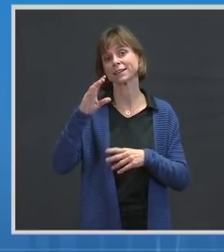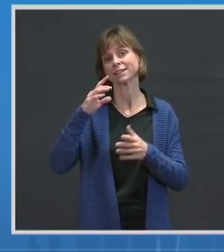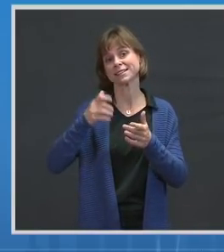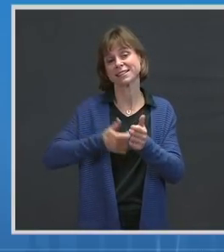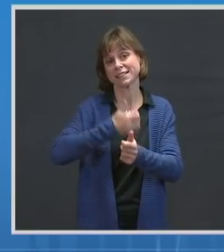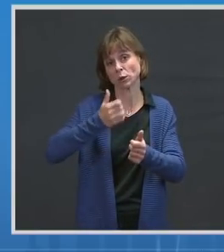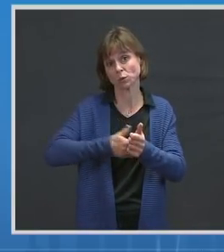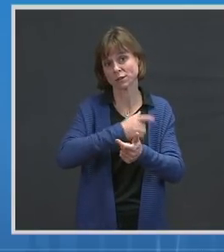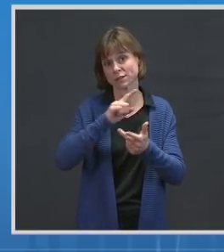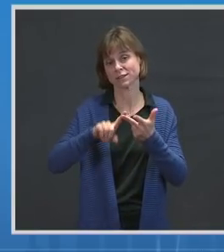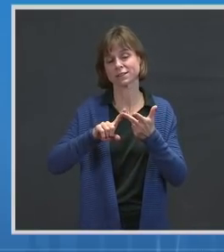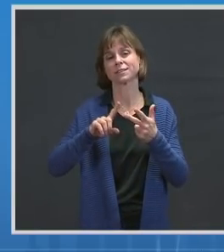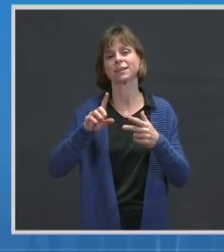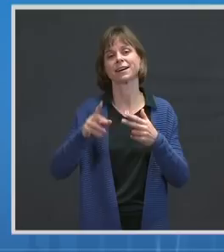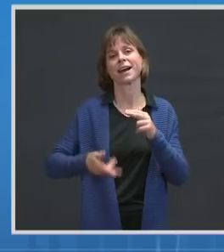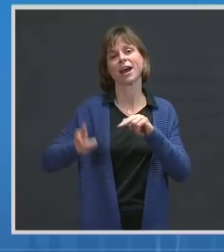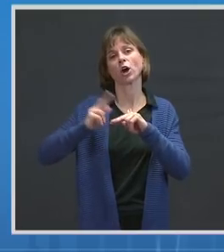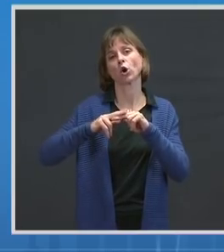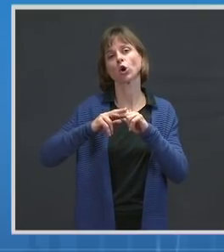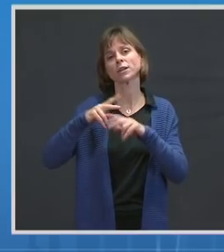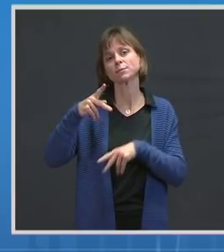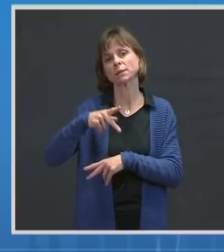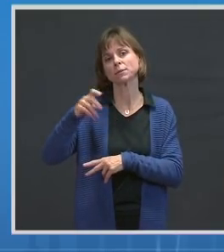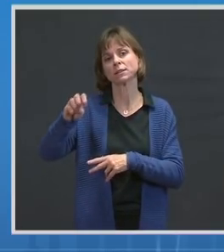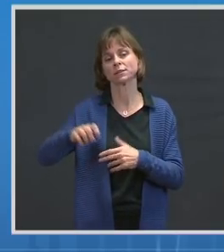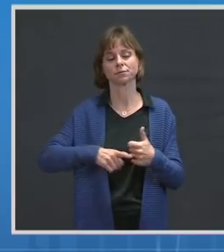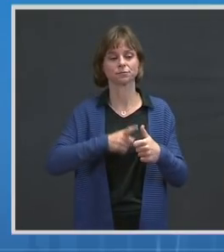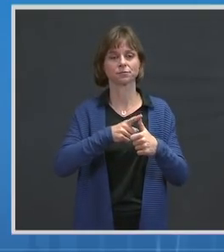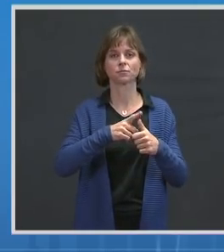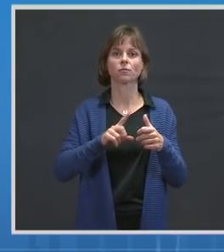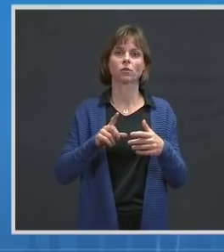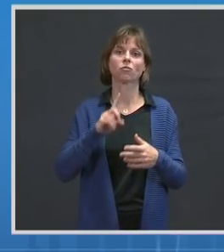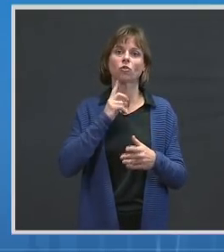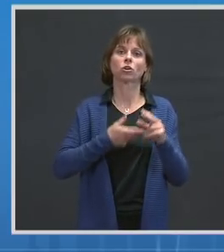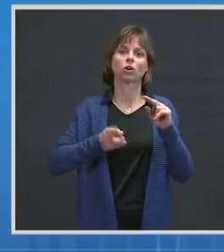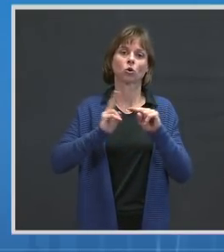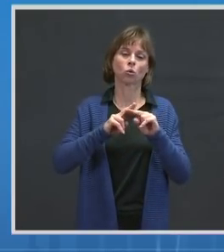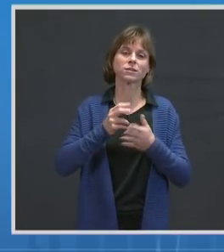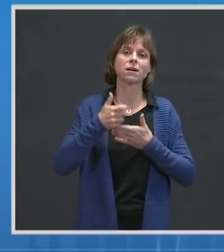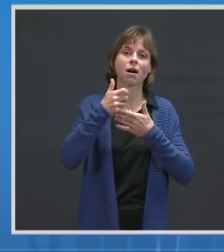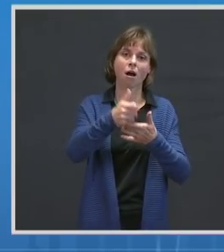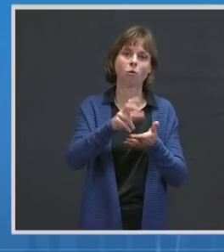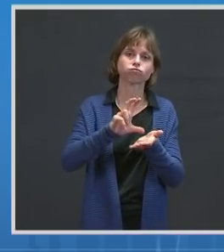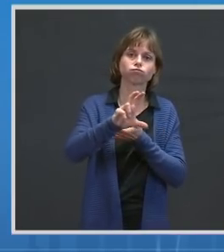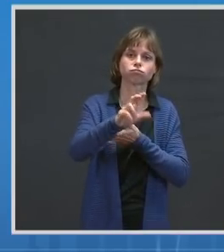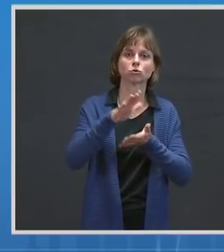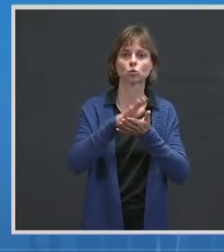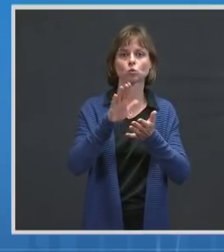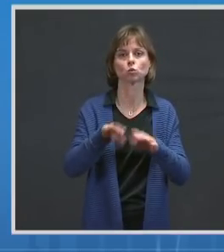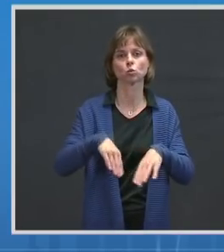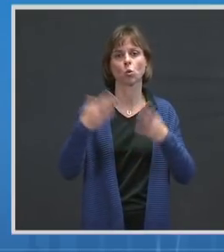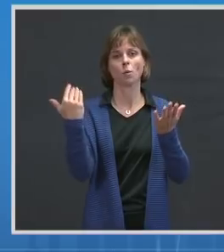First, we'll invest $650 million for testing to begin to help schools with reopening and to reach underserved populations.